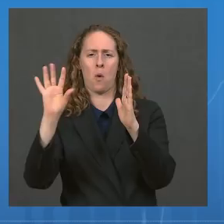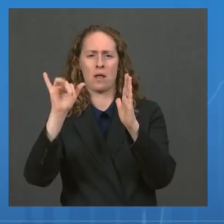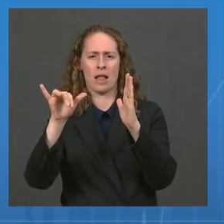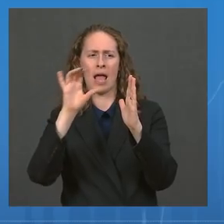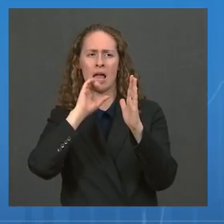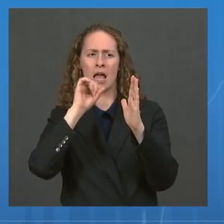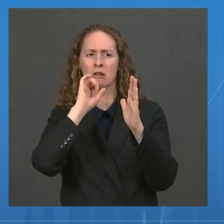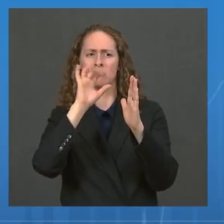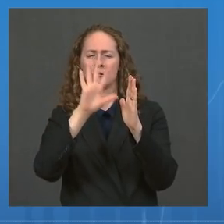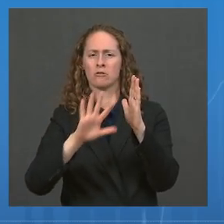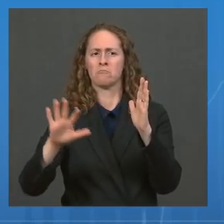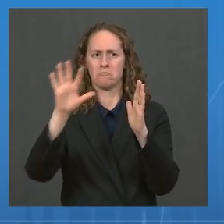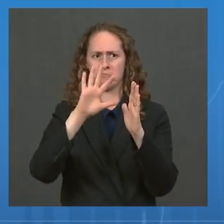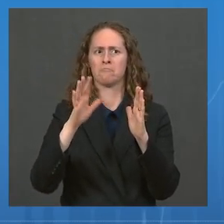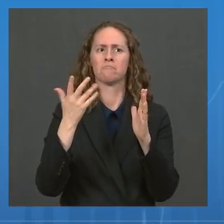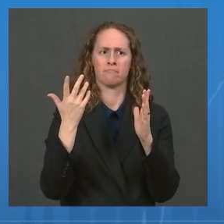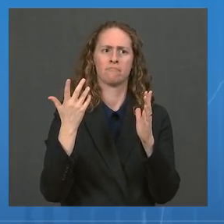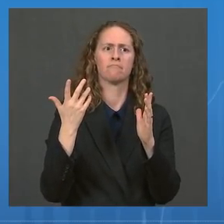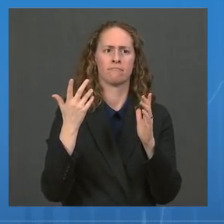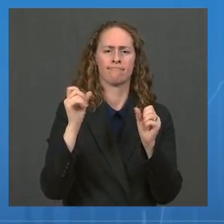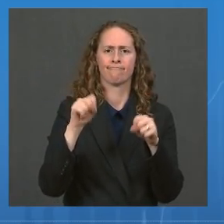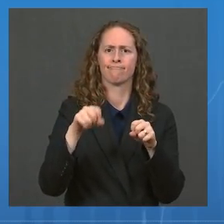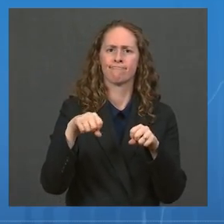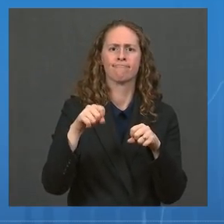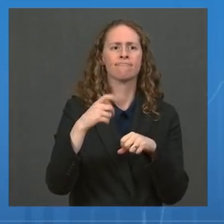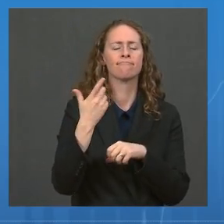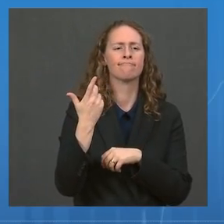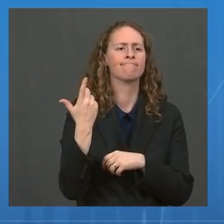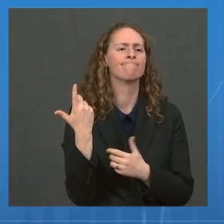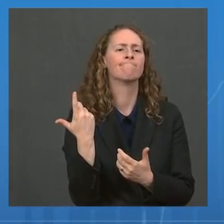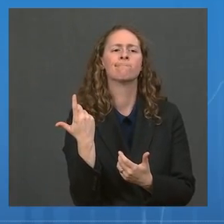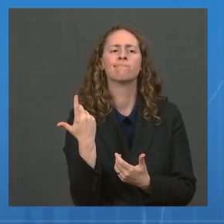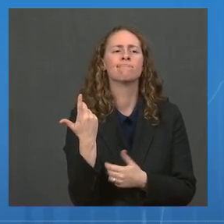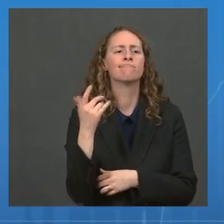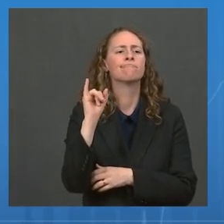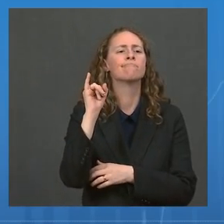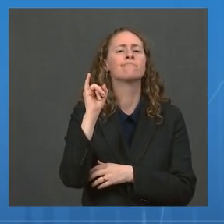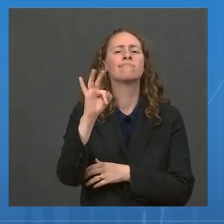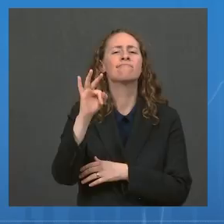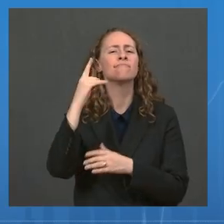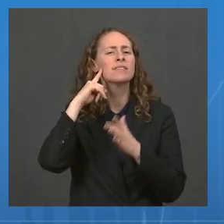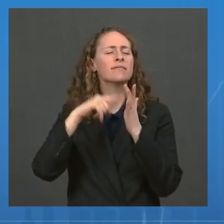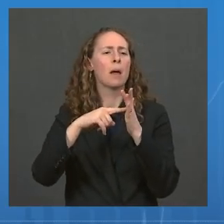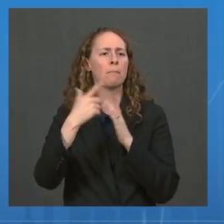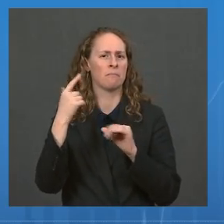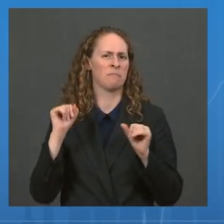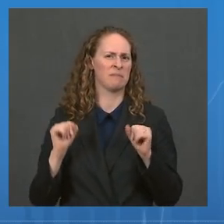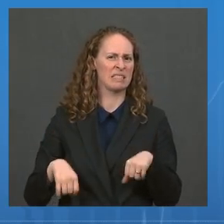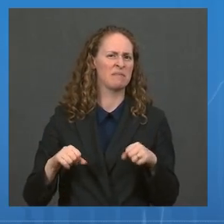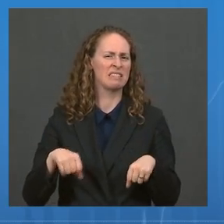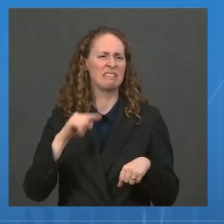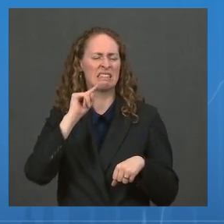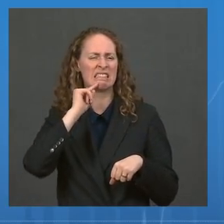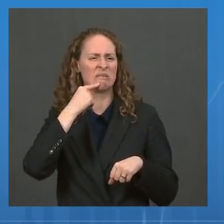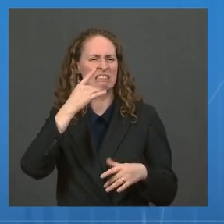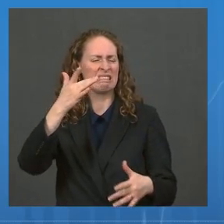for severe outcomes for people who are sick, who get COVID, especially among those with underlying conditions.